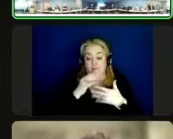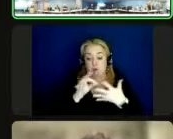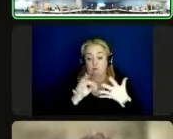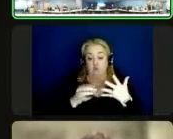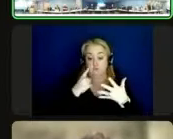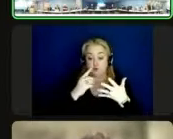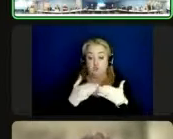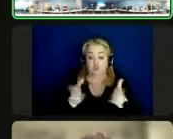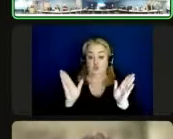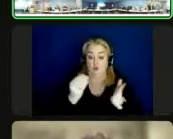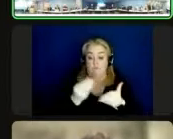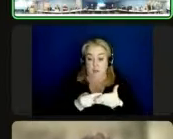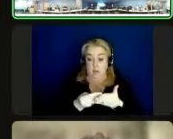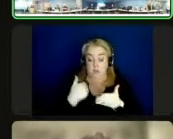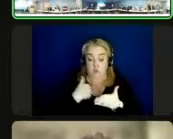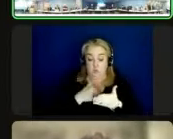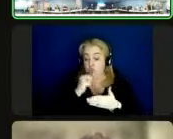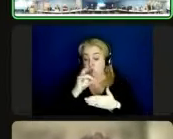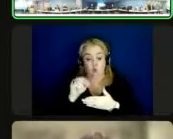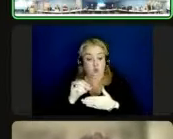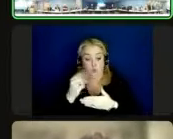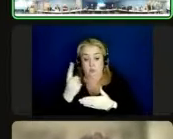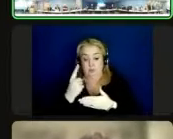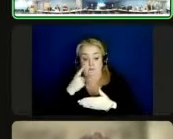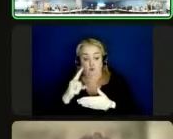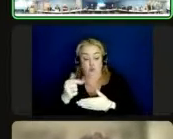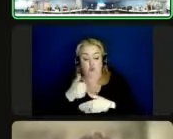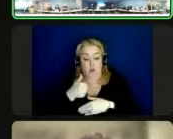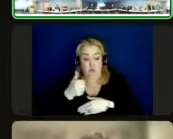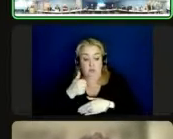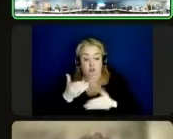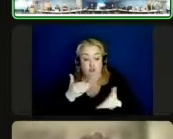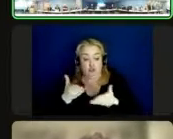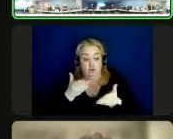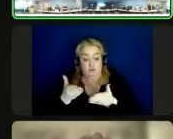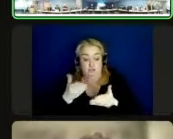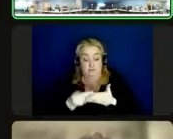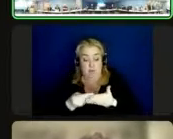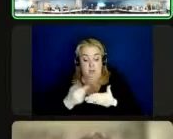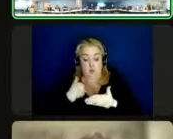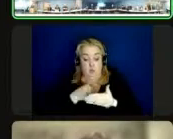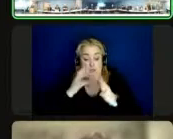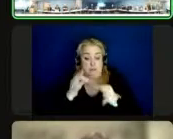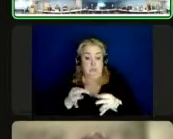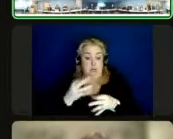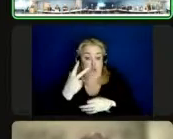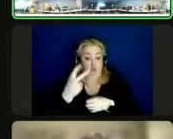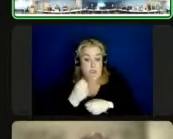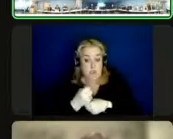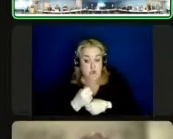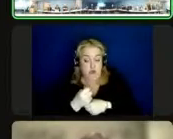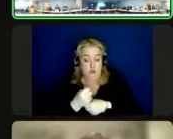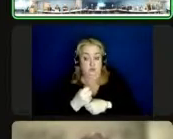THAT'S WHY I WANT TO MAKE SURE THAT PART OF THE CONVERSATION BECAUSE IF WE'RE ABLE MANY